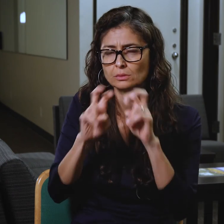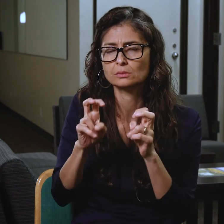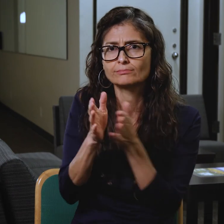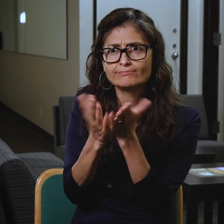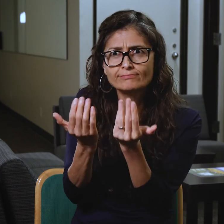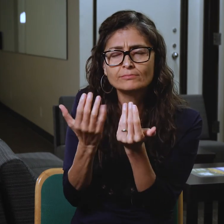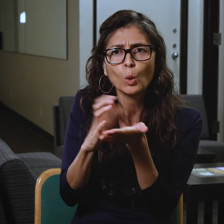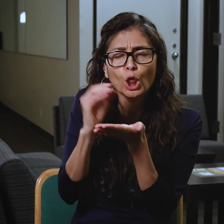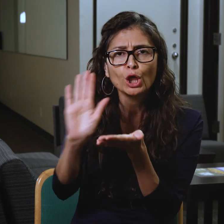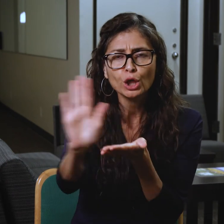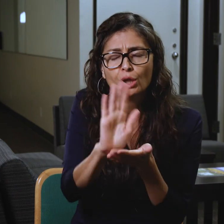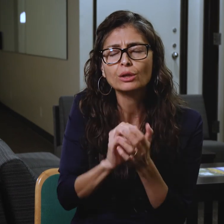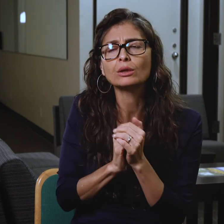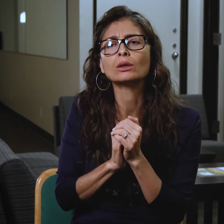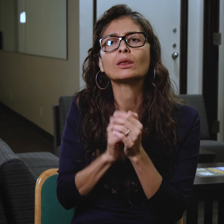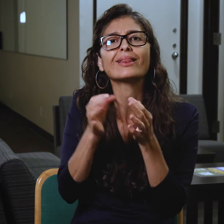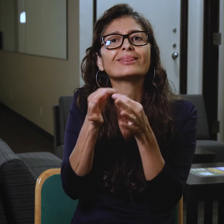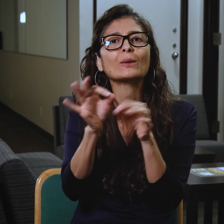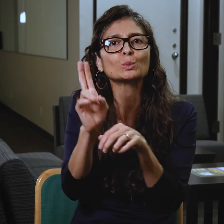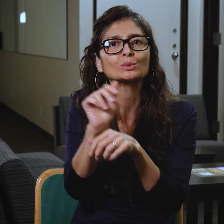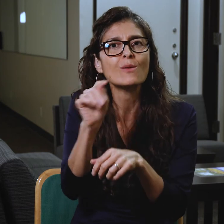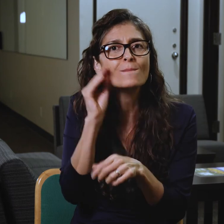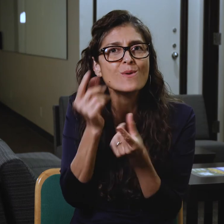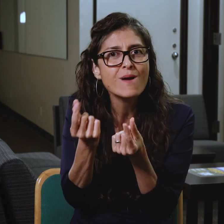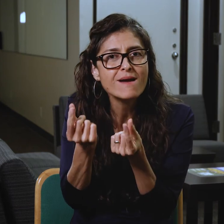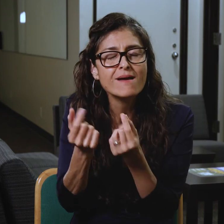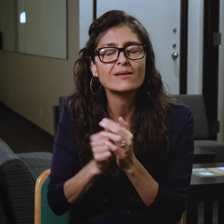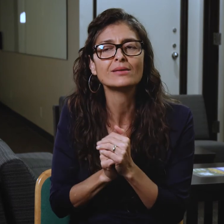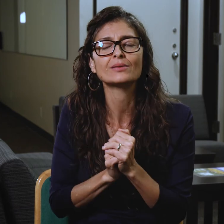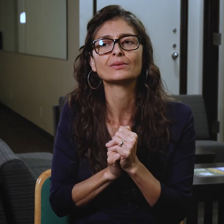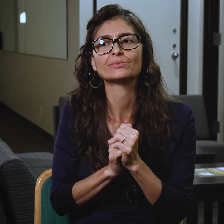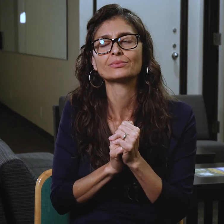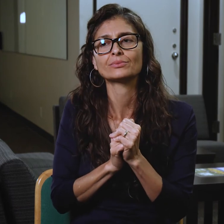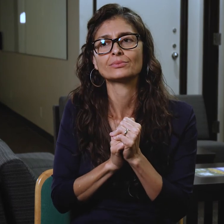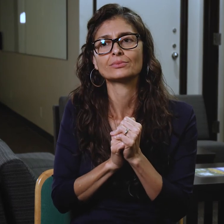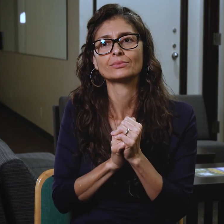The school must take time to engage families and learn about their cultures.